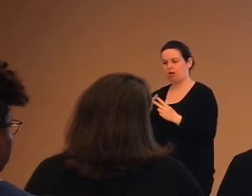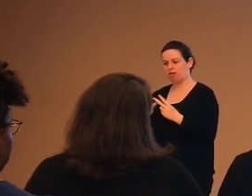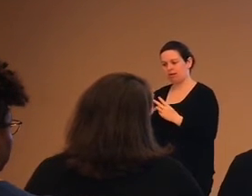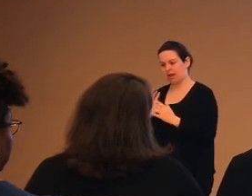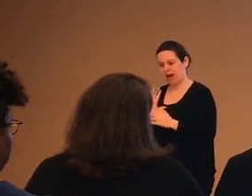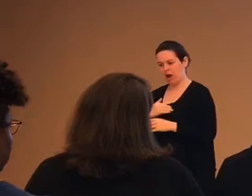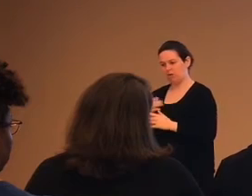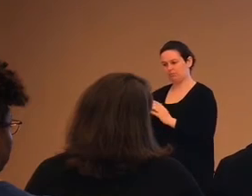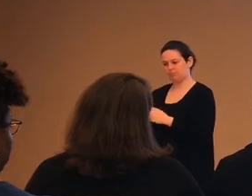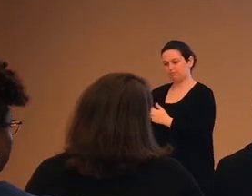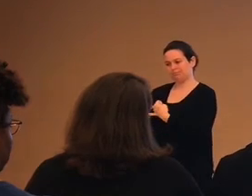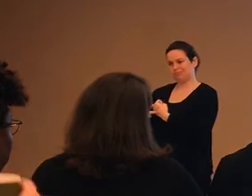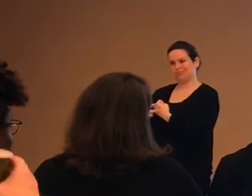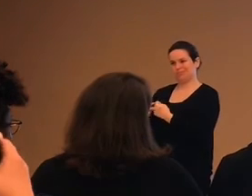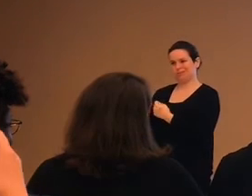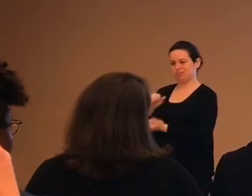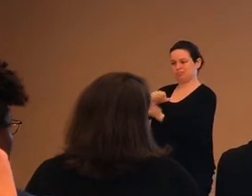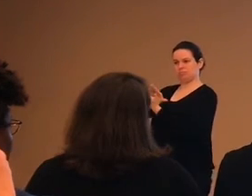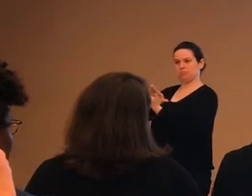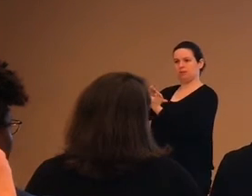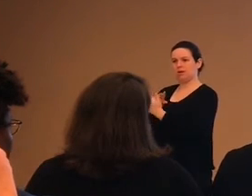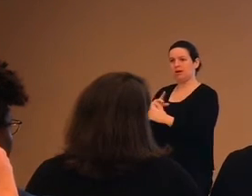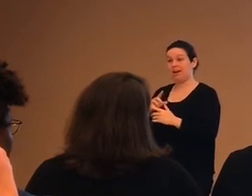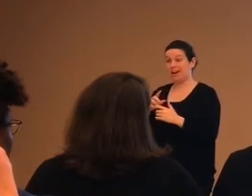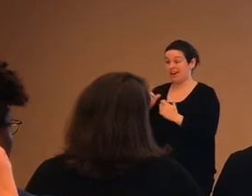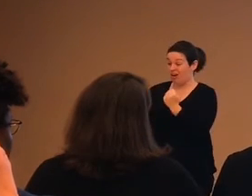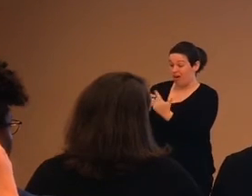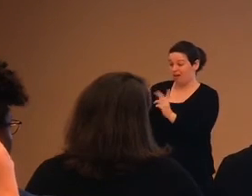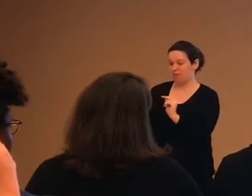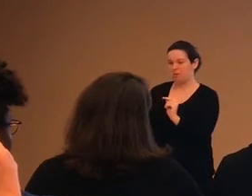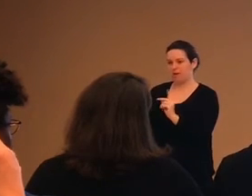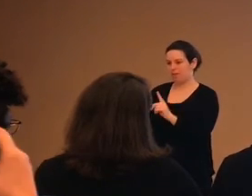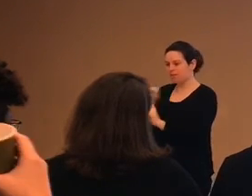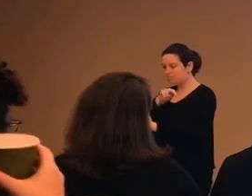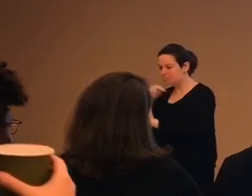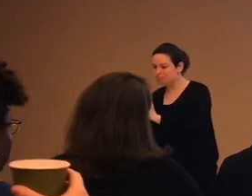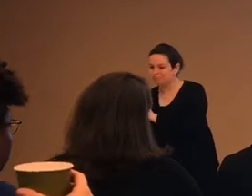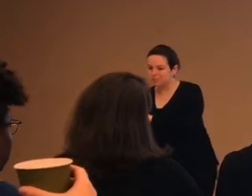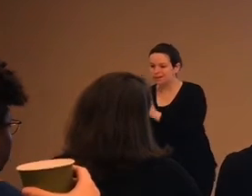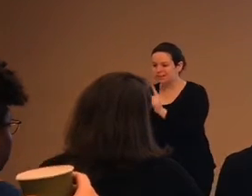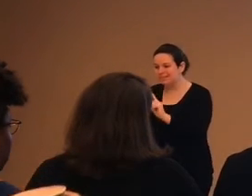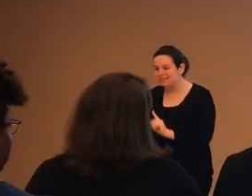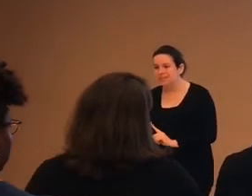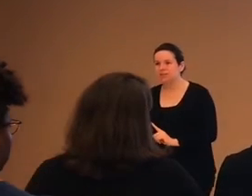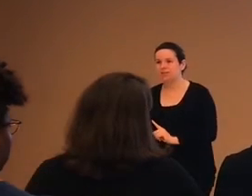Models and help people explore all the multiple perspectives of history and the human experience